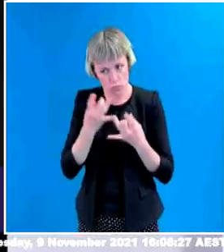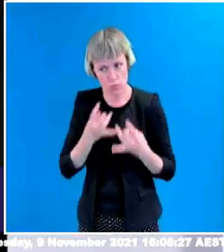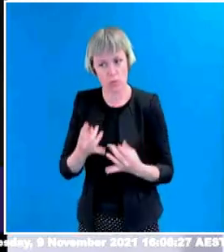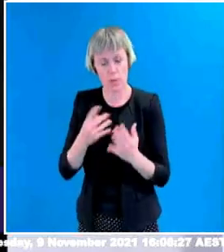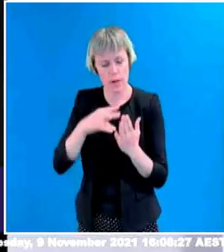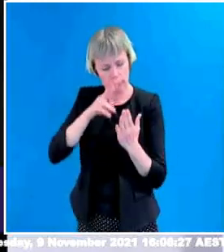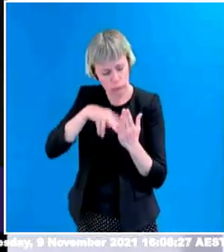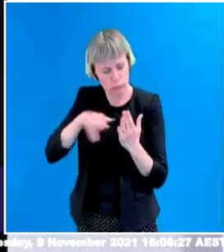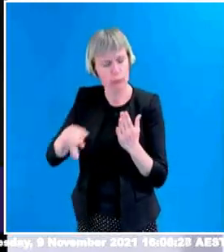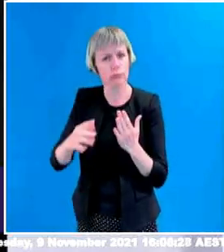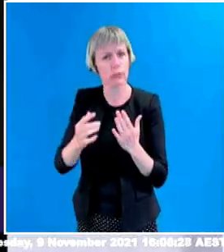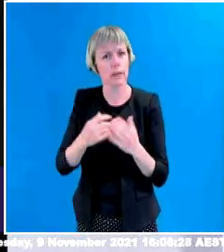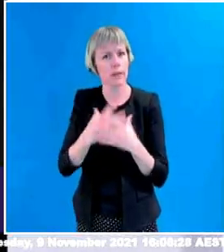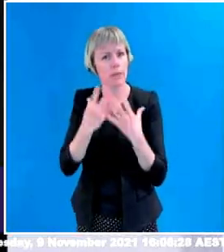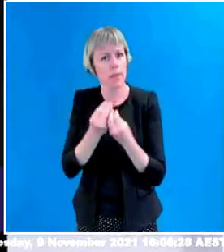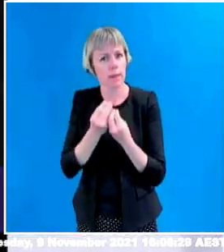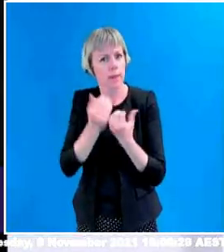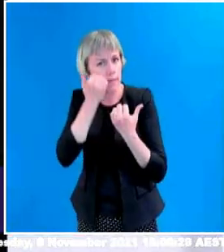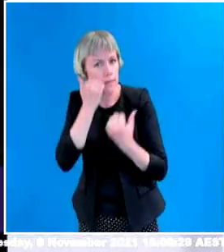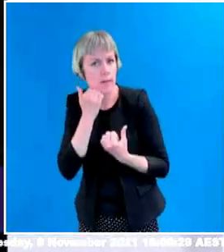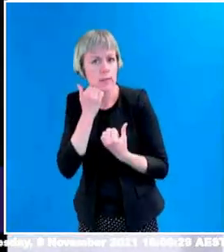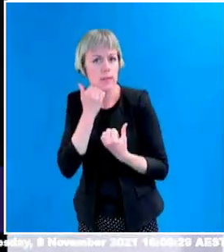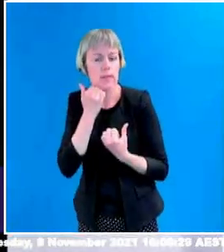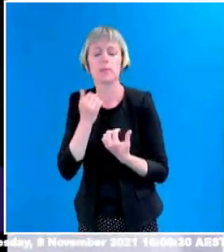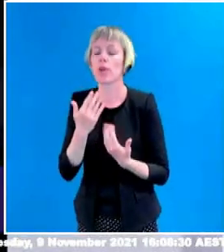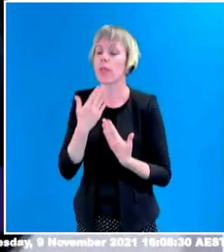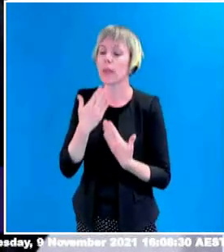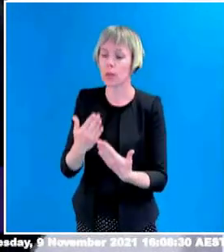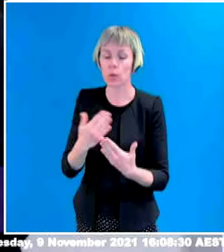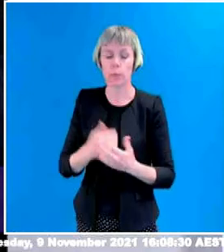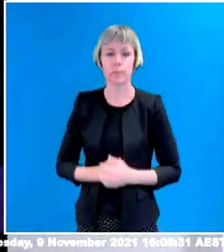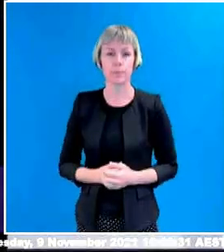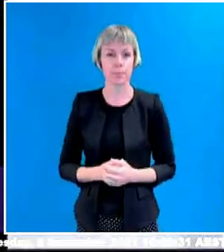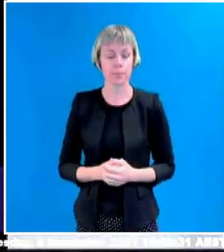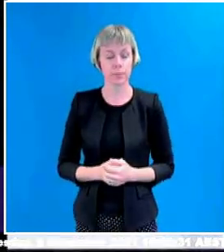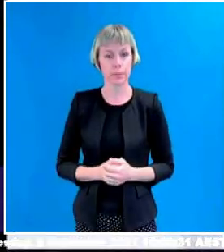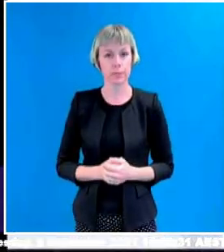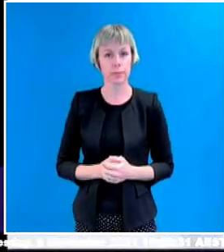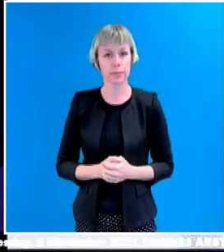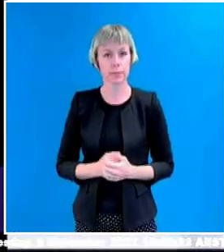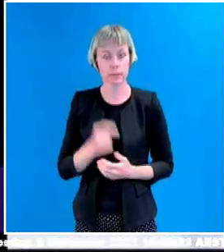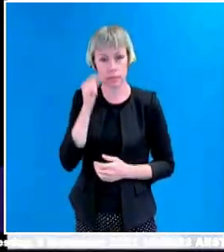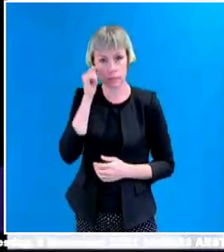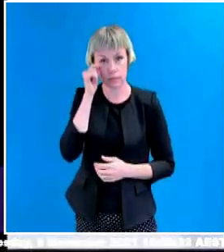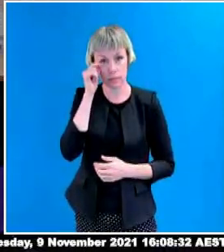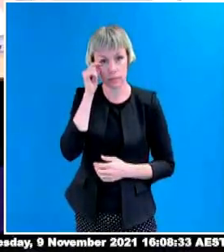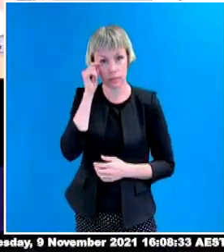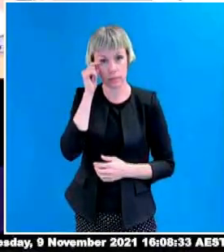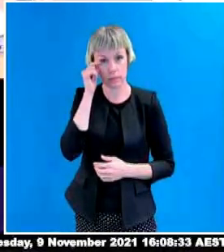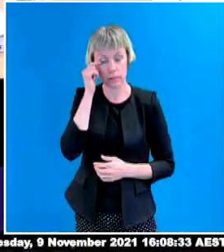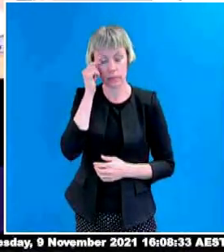your evidence today. Thank you. Thank you, Ms Eastman. Commissioner Ryan, do you have any questions?